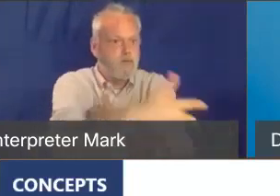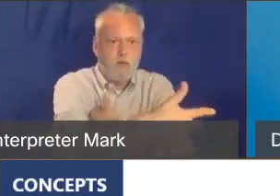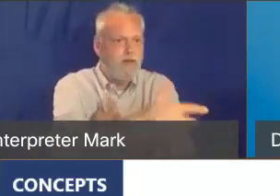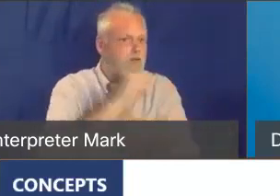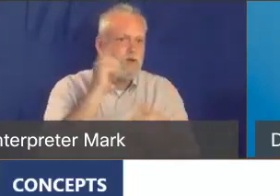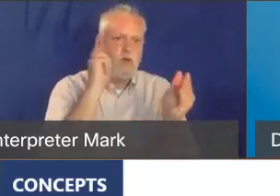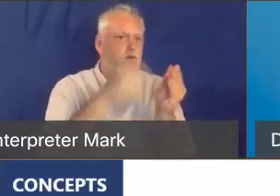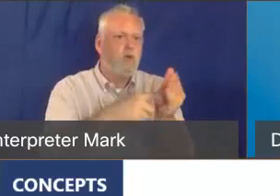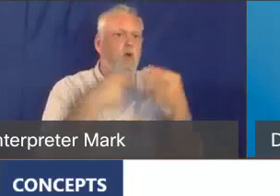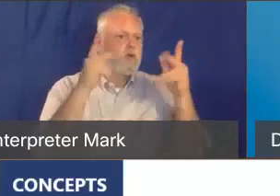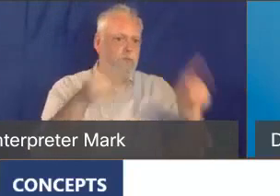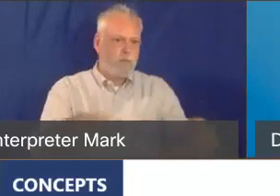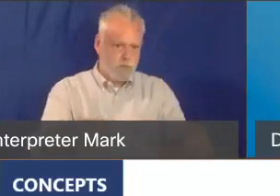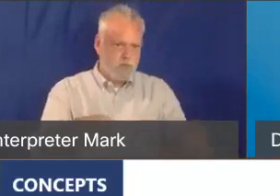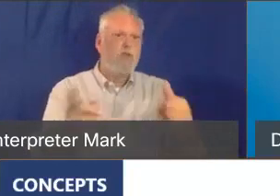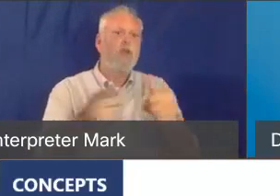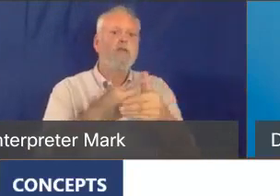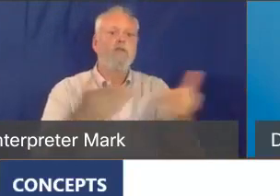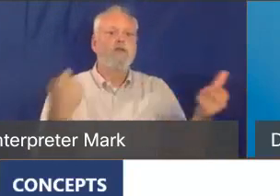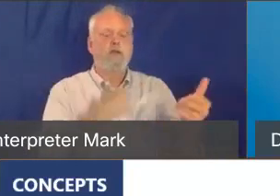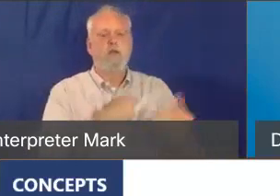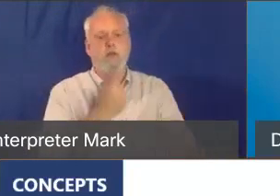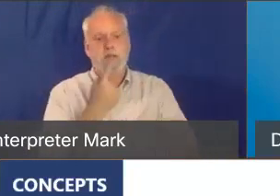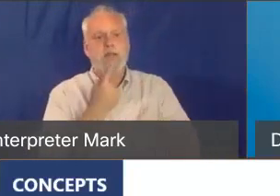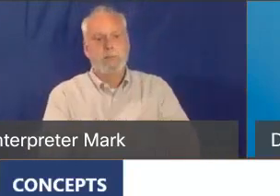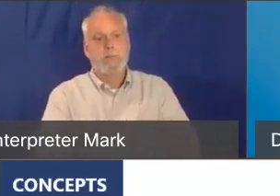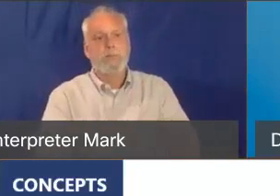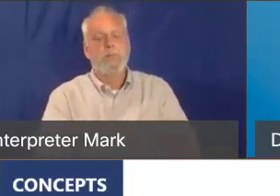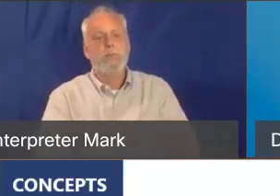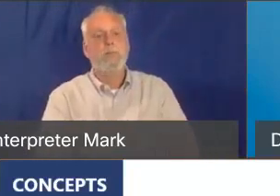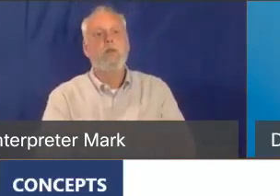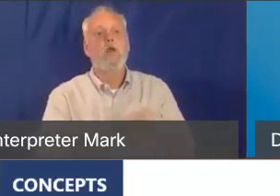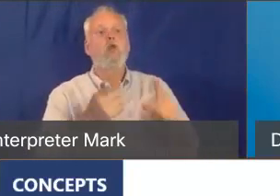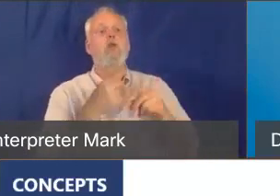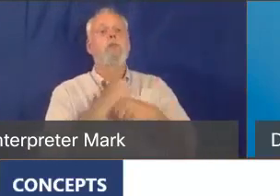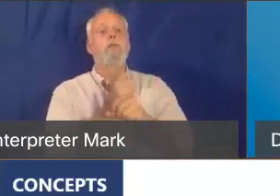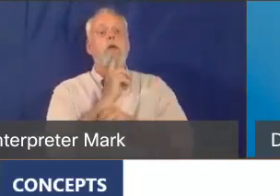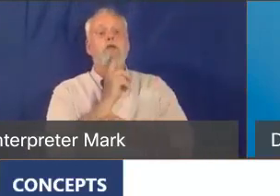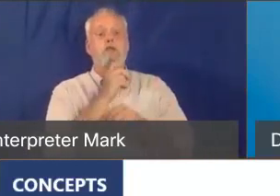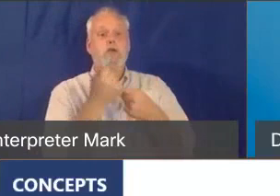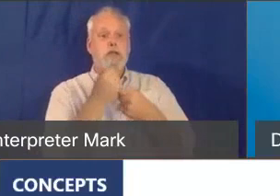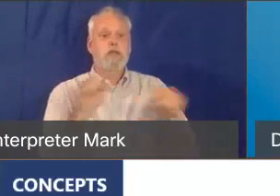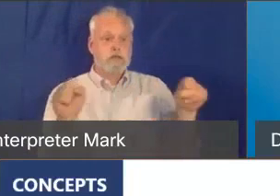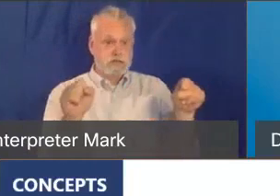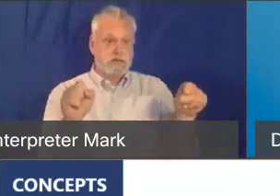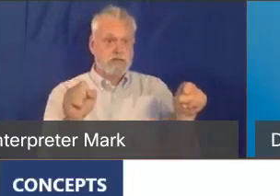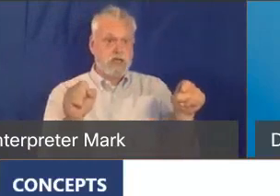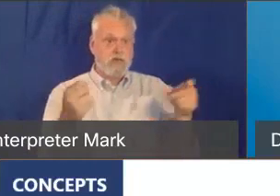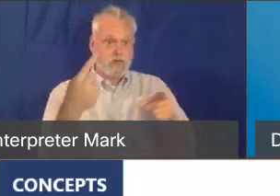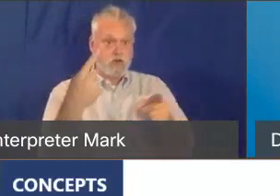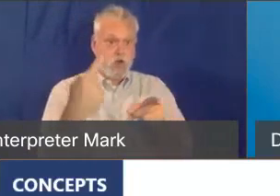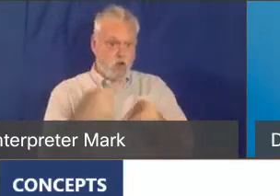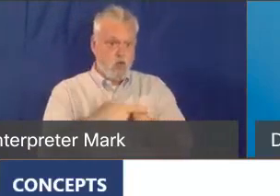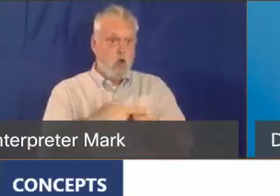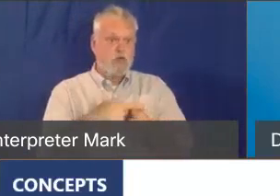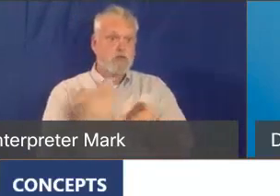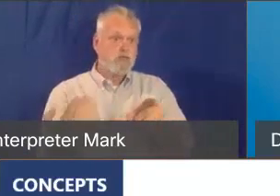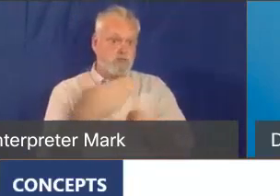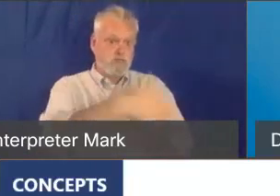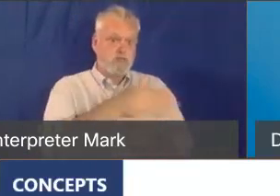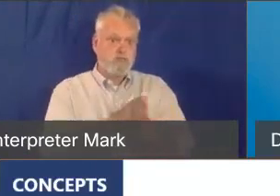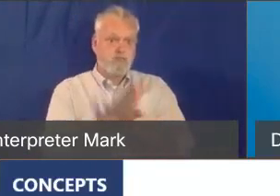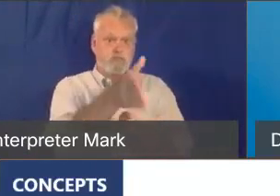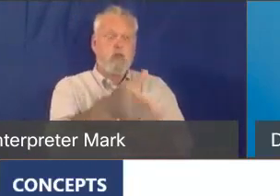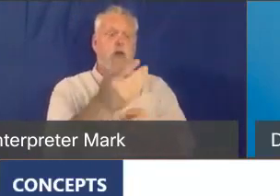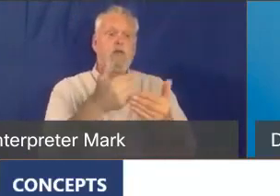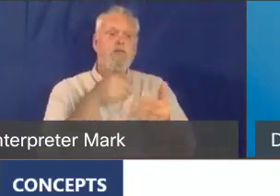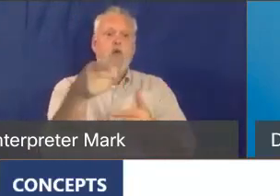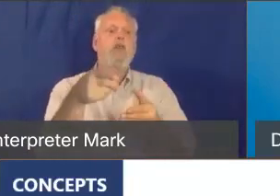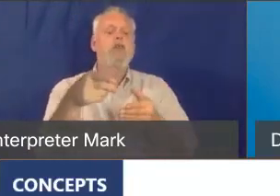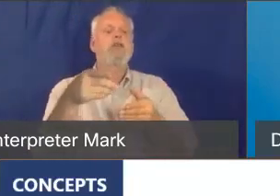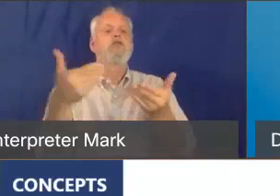So, the 1st thing we said is, we're going to in order to ensure that there's safe crossings for all and especially for this new Contra flow cycle track that's coming through this area.